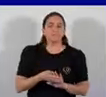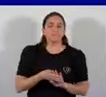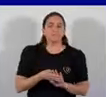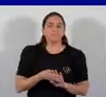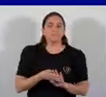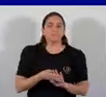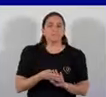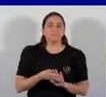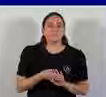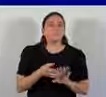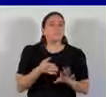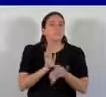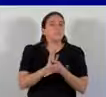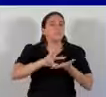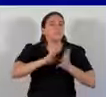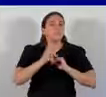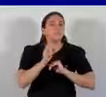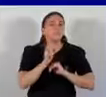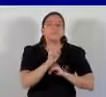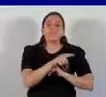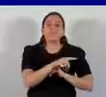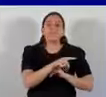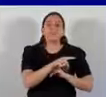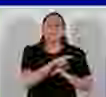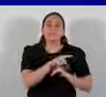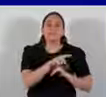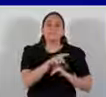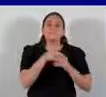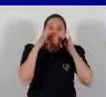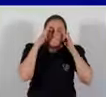And it was a model basically centered on the accumulation of capital